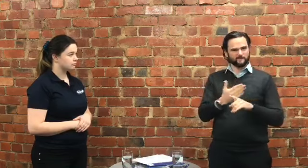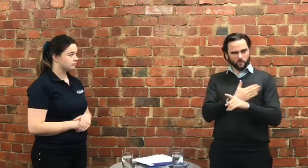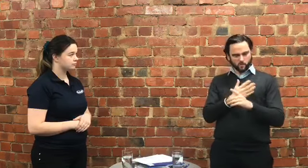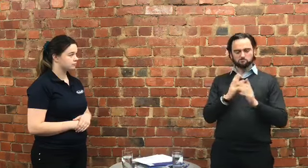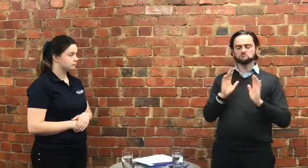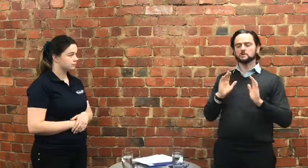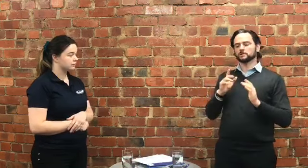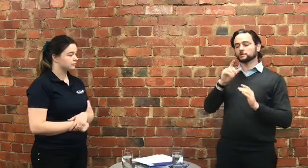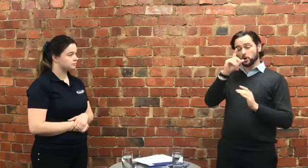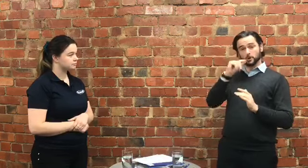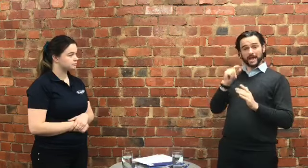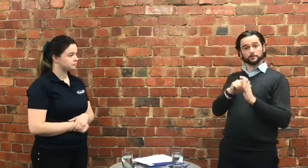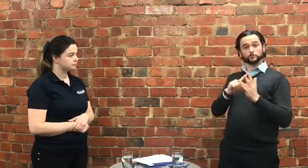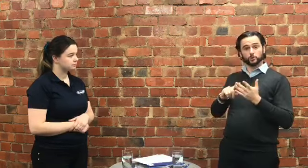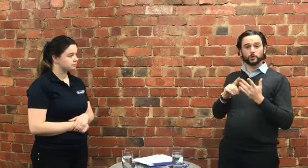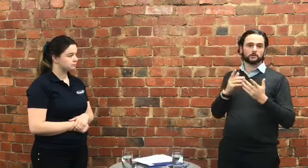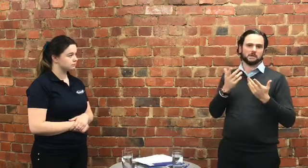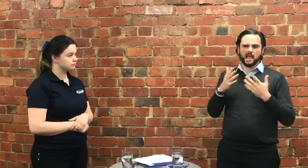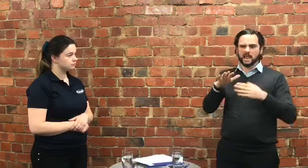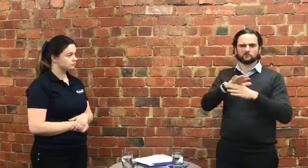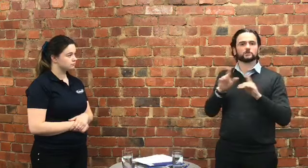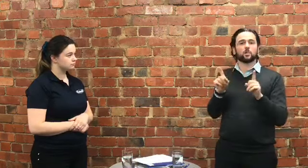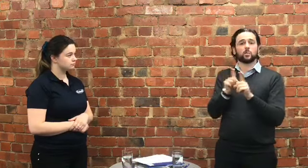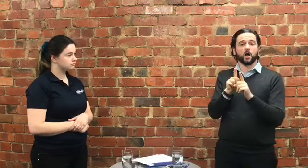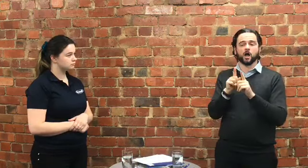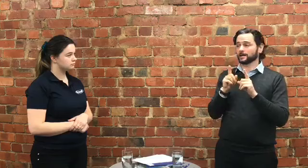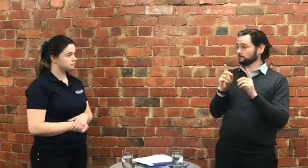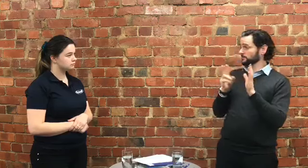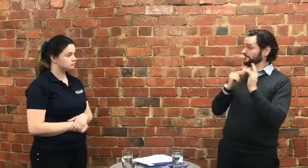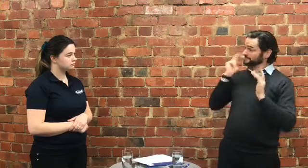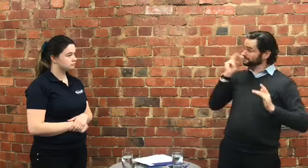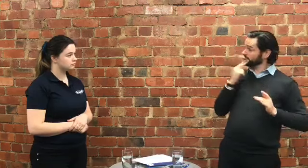So, that will prepare you for the NDIS process.